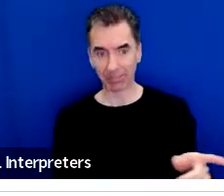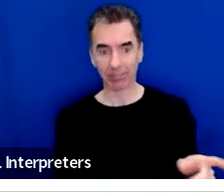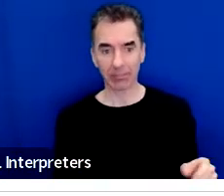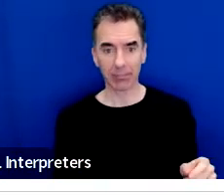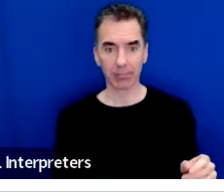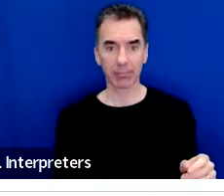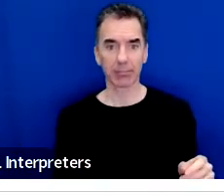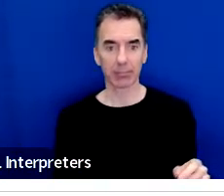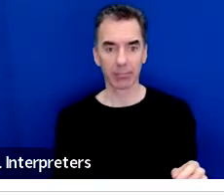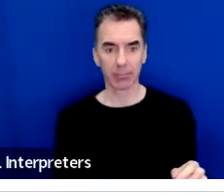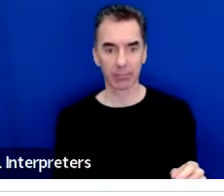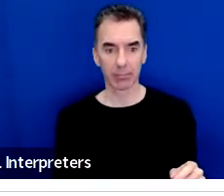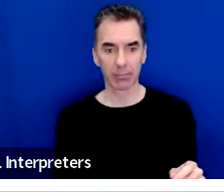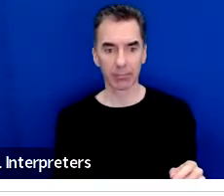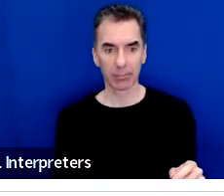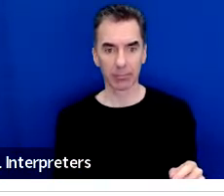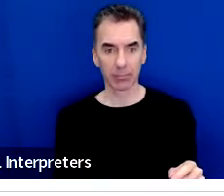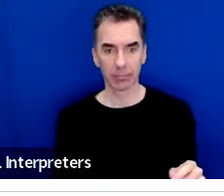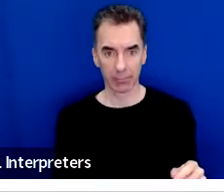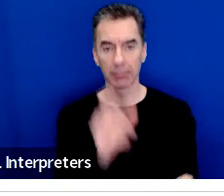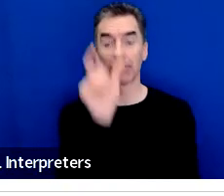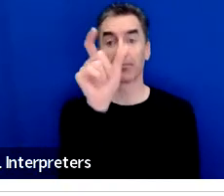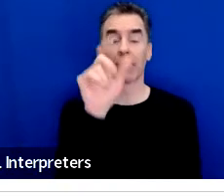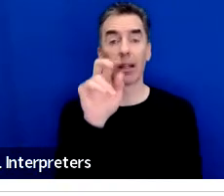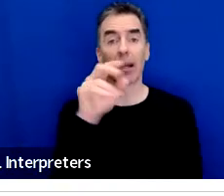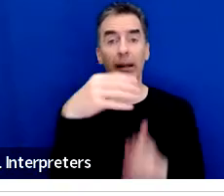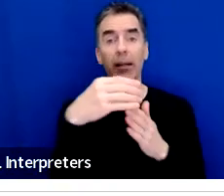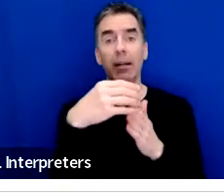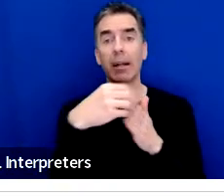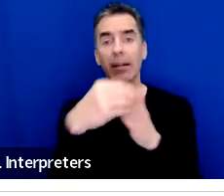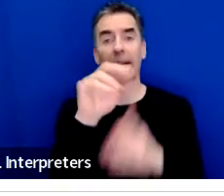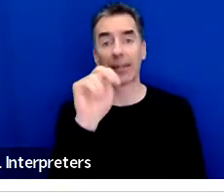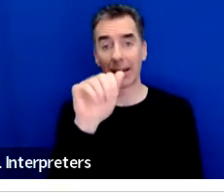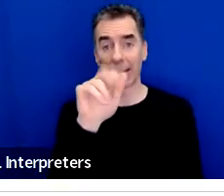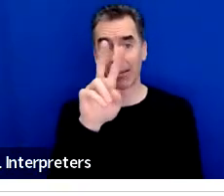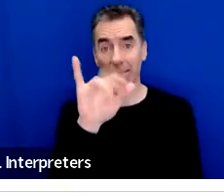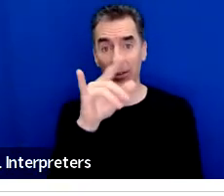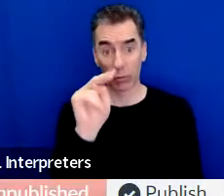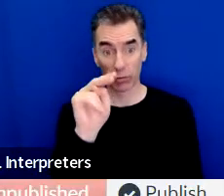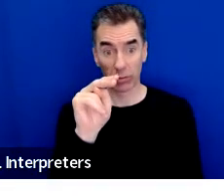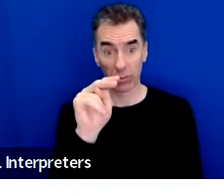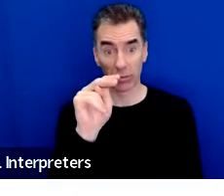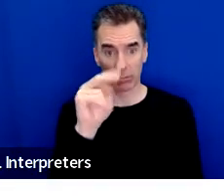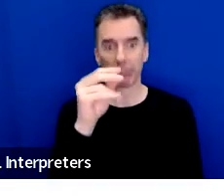yeah. Okay. Go to navigation and then it's where you would pull it up. So it might start.